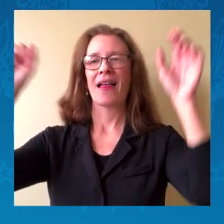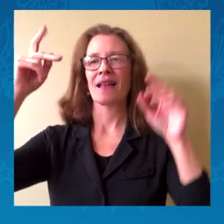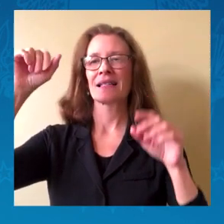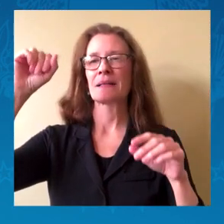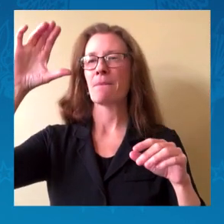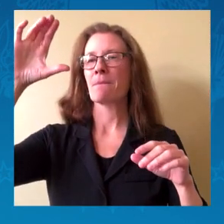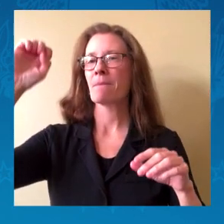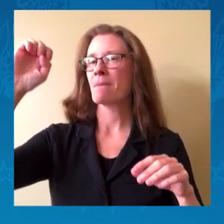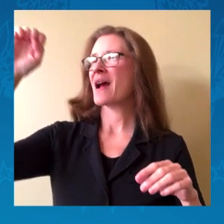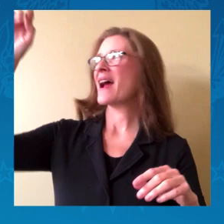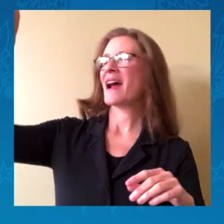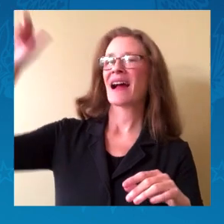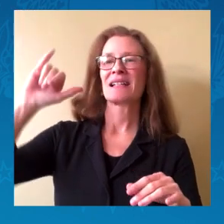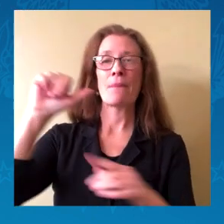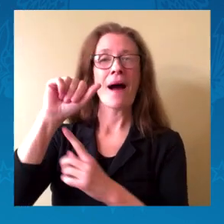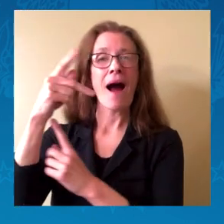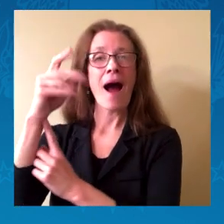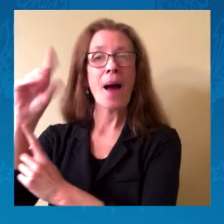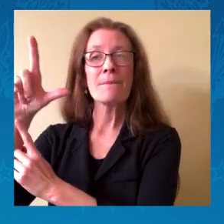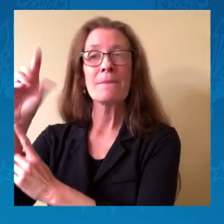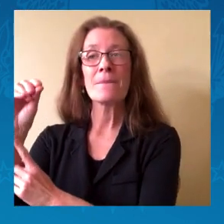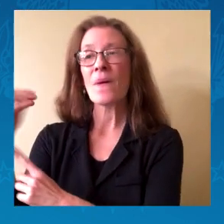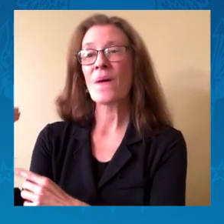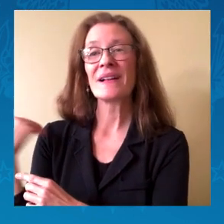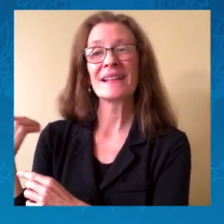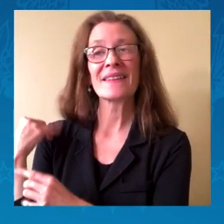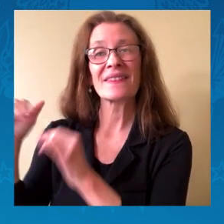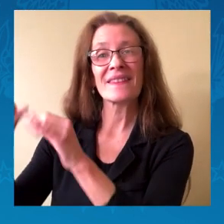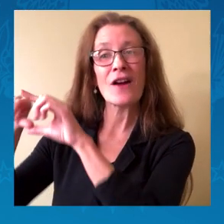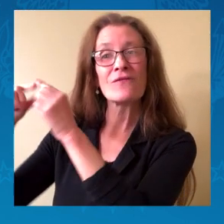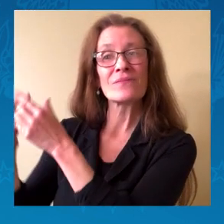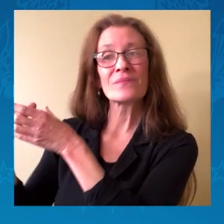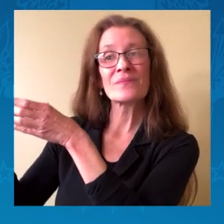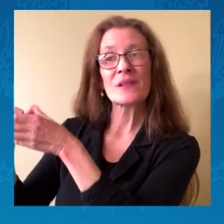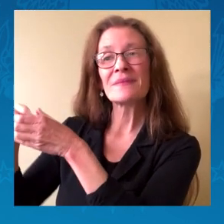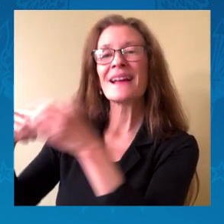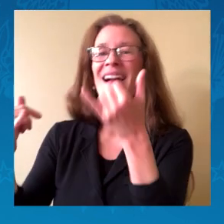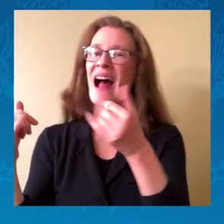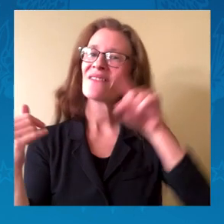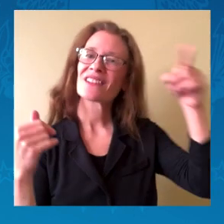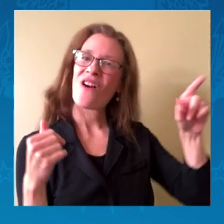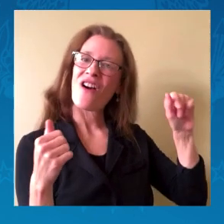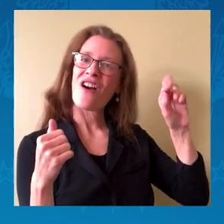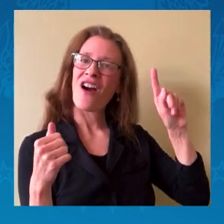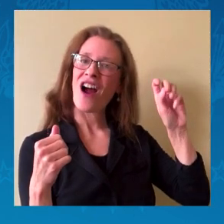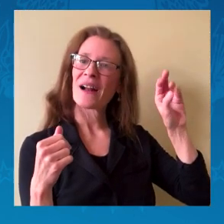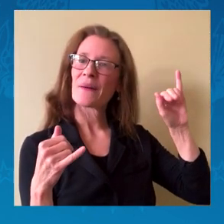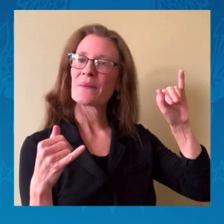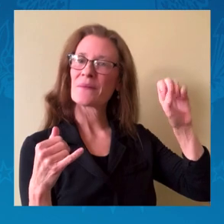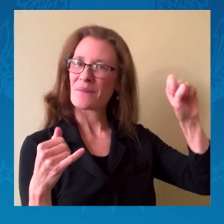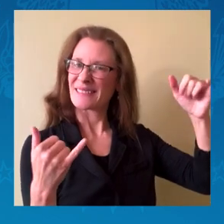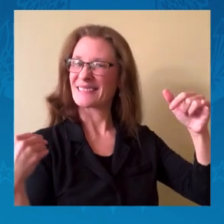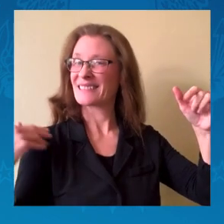Now it is the Artemis generation and the picture to your left